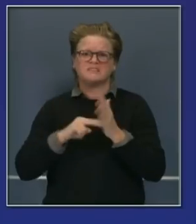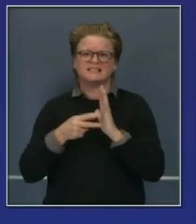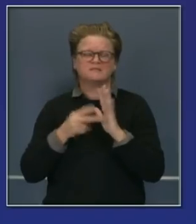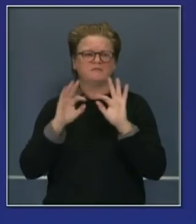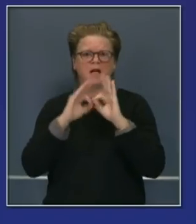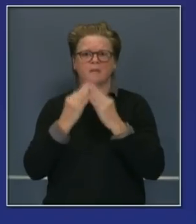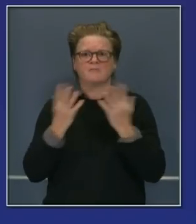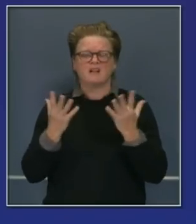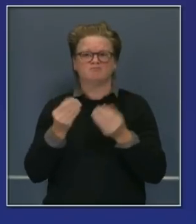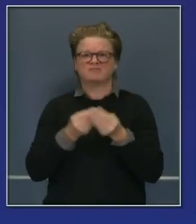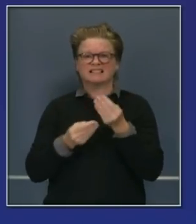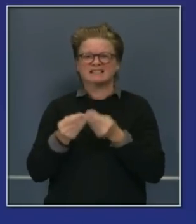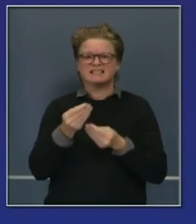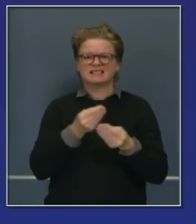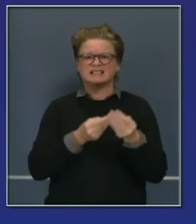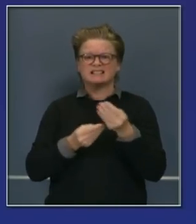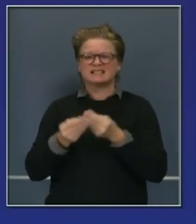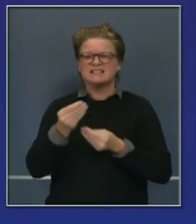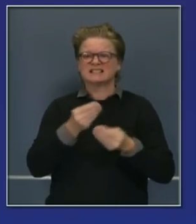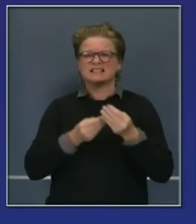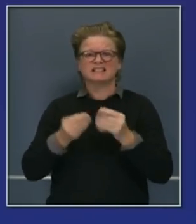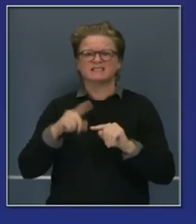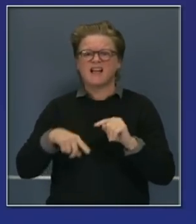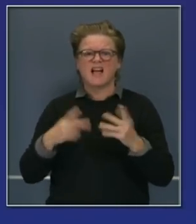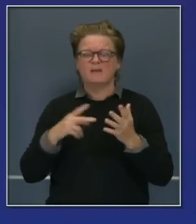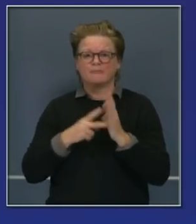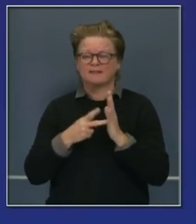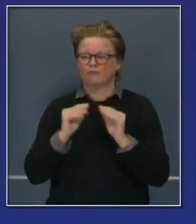ON THE ABILITY TO KEEP THOSE KIDS COVERED ON THE PARENTS'